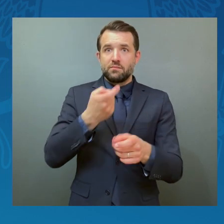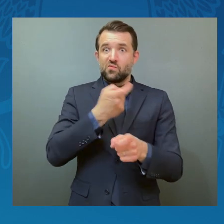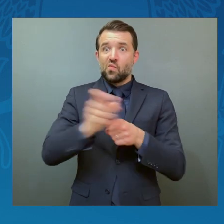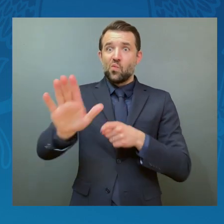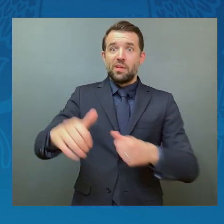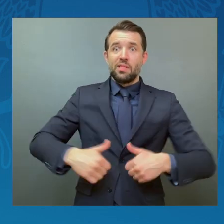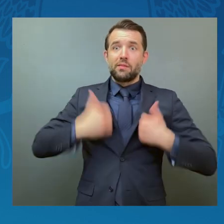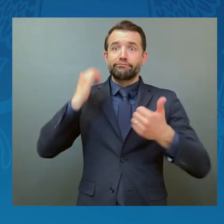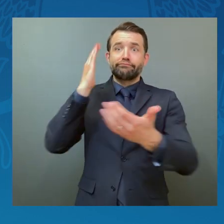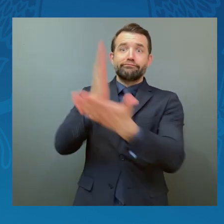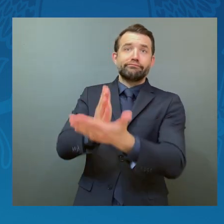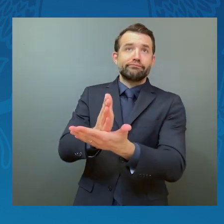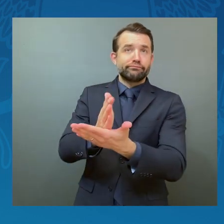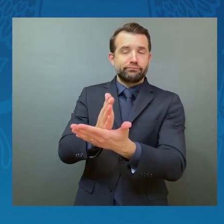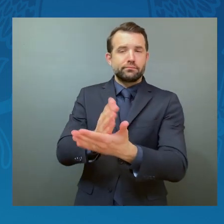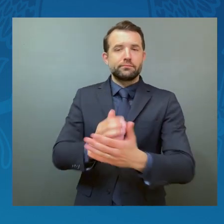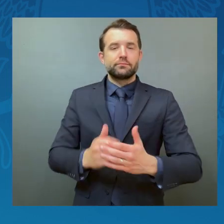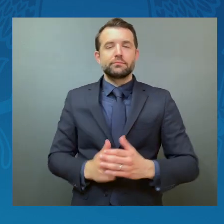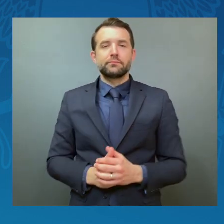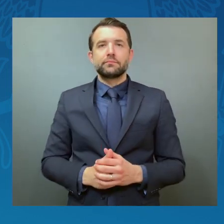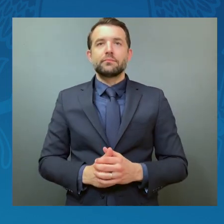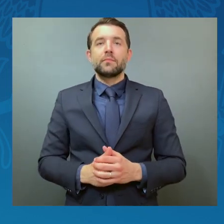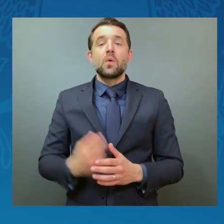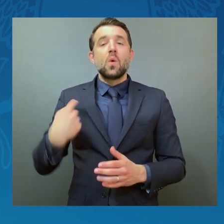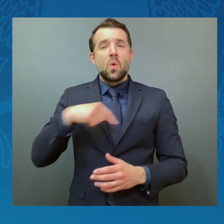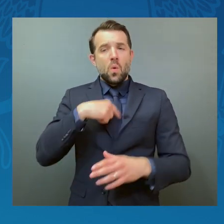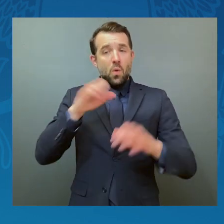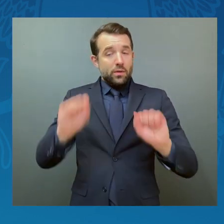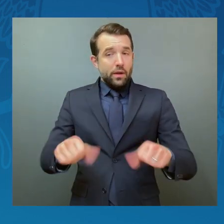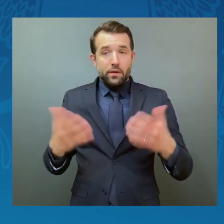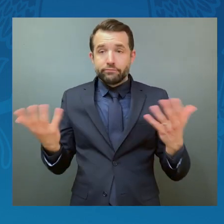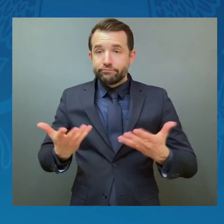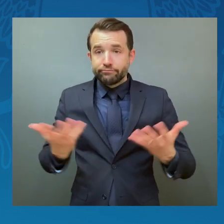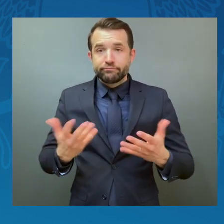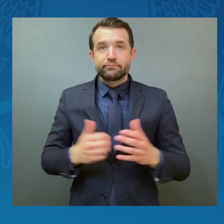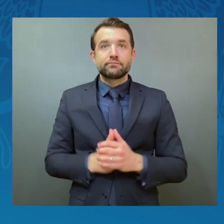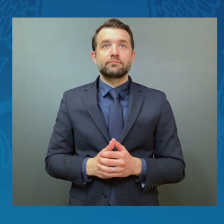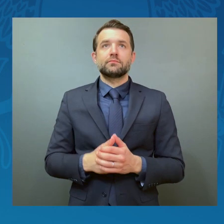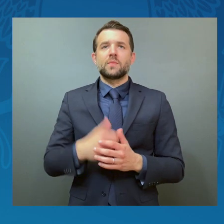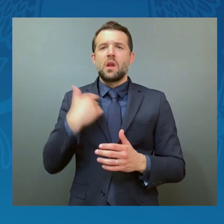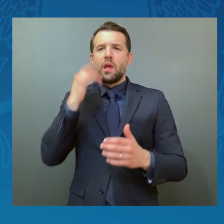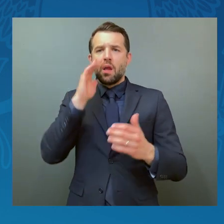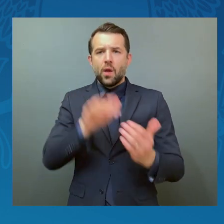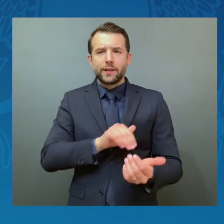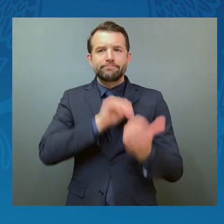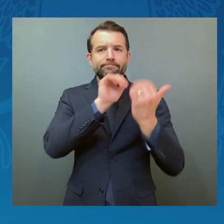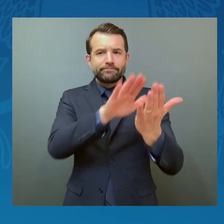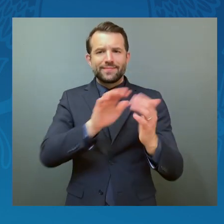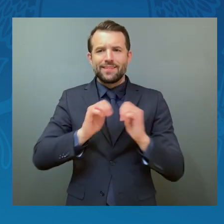We can do that by influencing how medical debt is treated when making lending decisions in the federal credit programs.